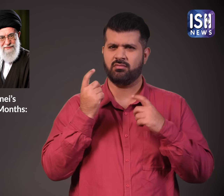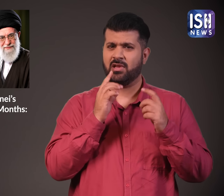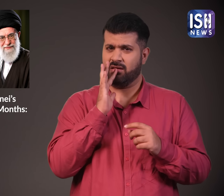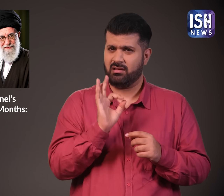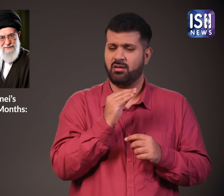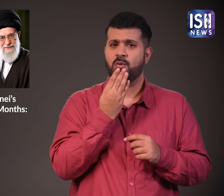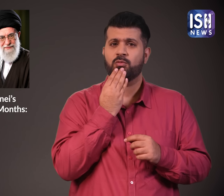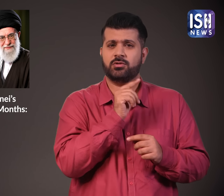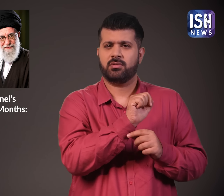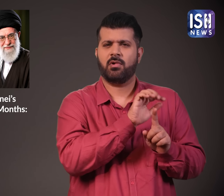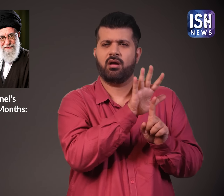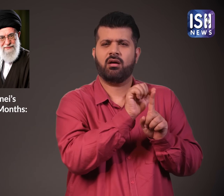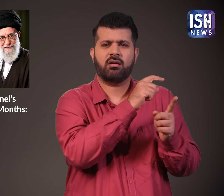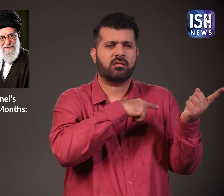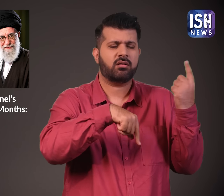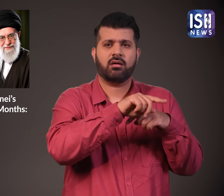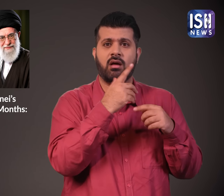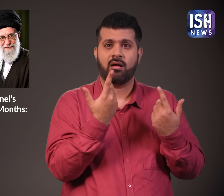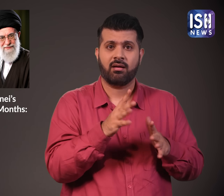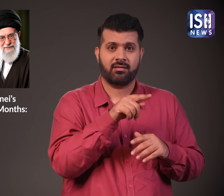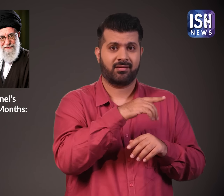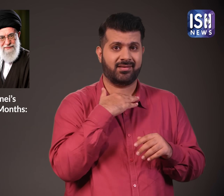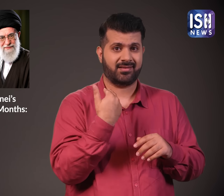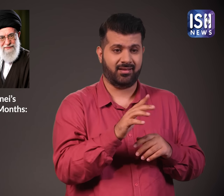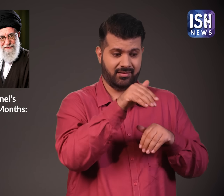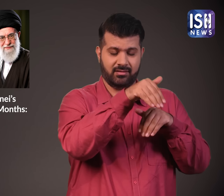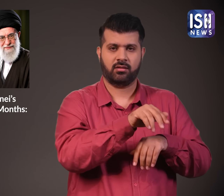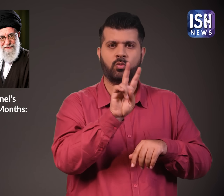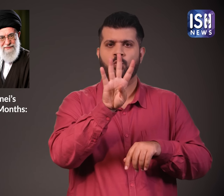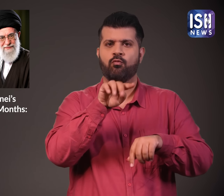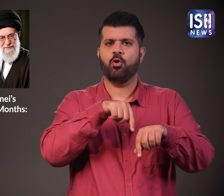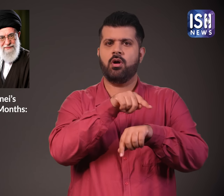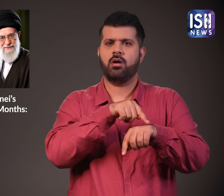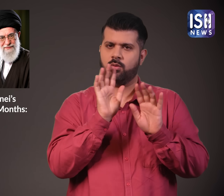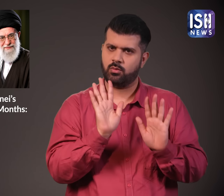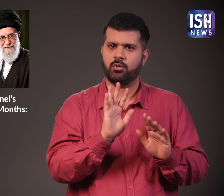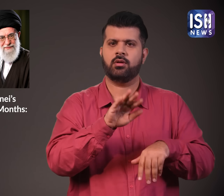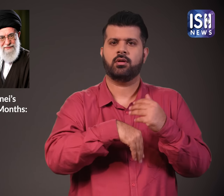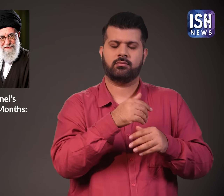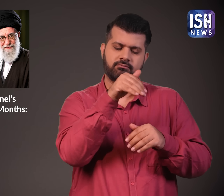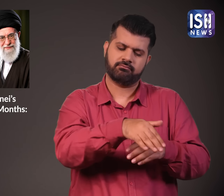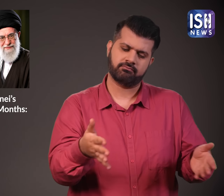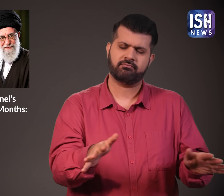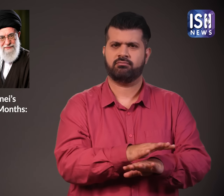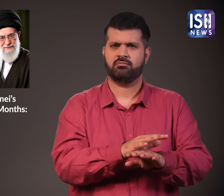In Islam, people are usually buried within 24 hours.